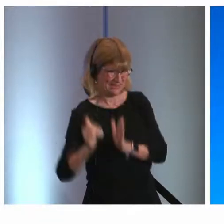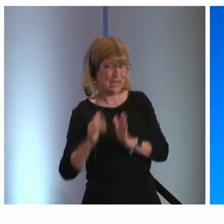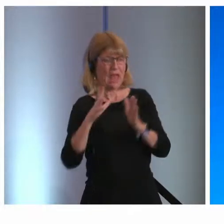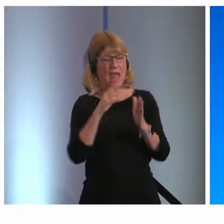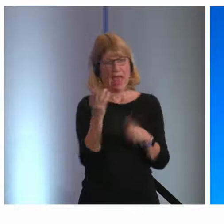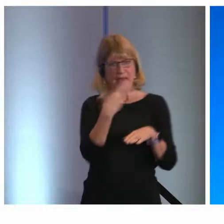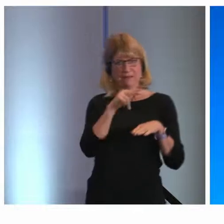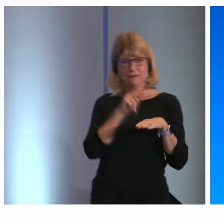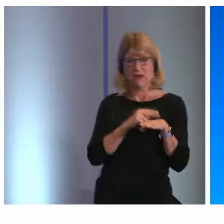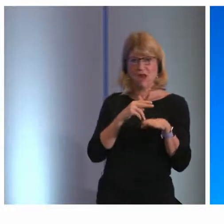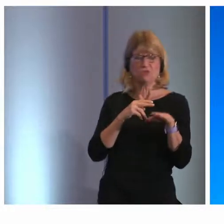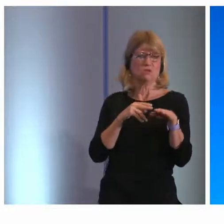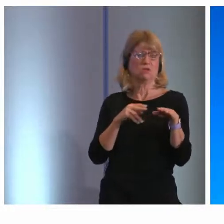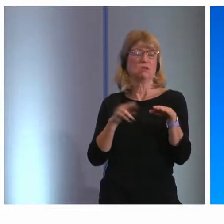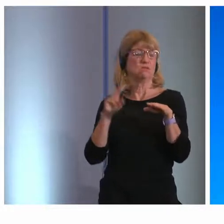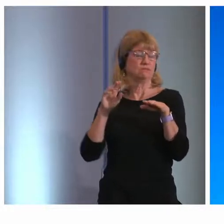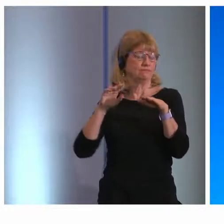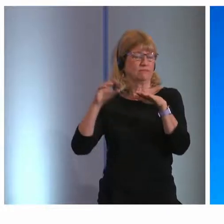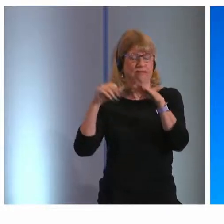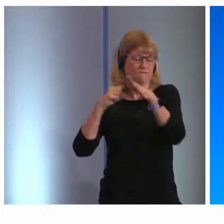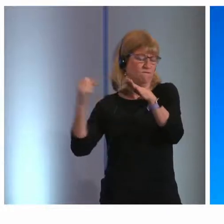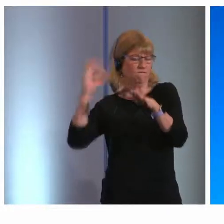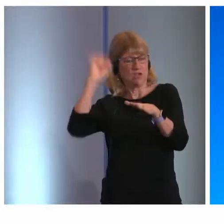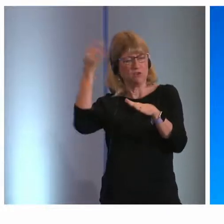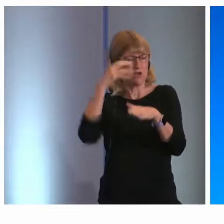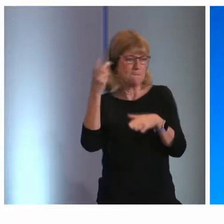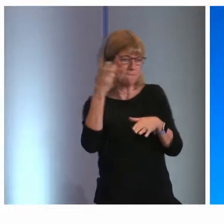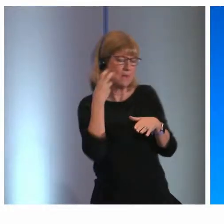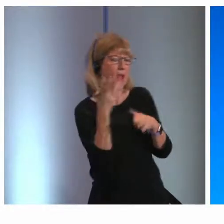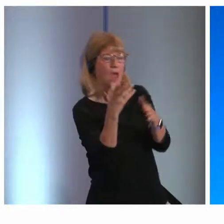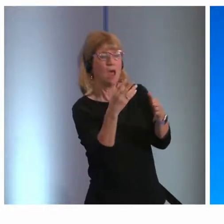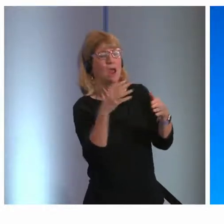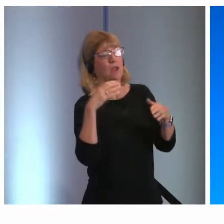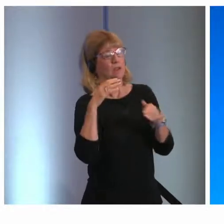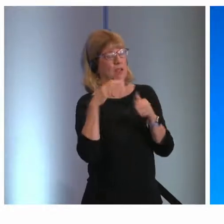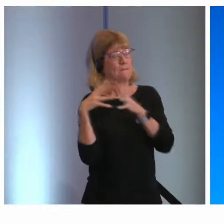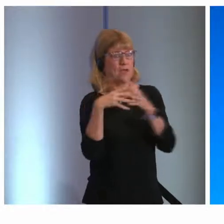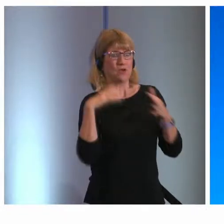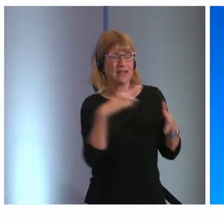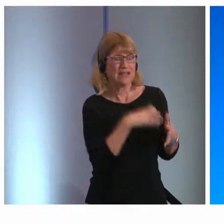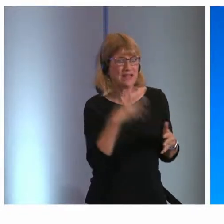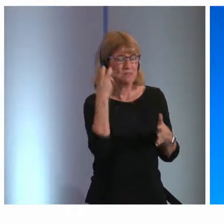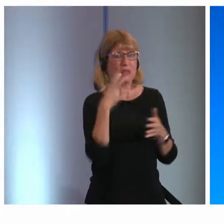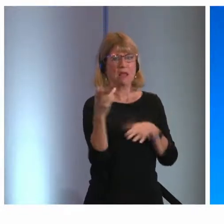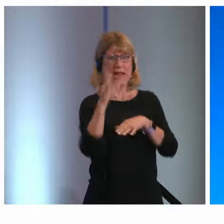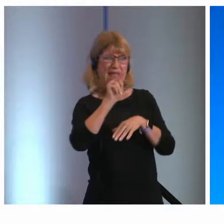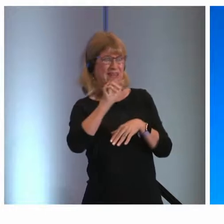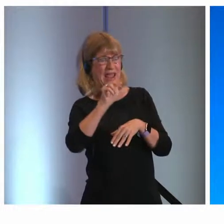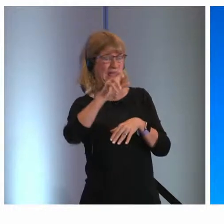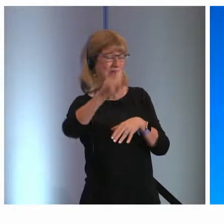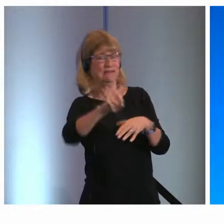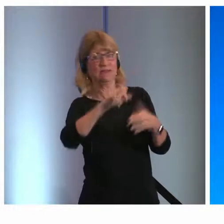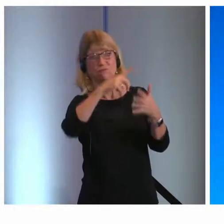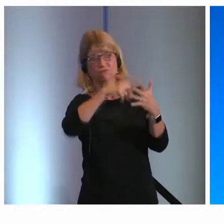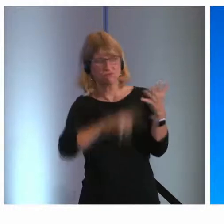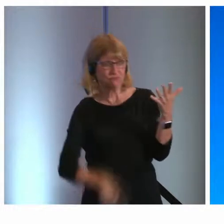disability community, NDLA is the 17, quote, owned and